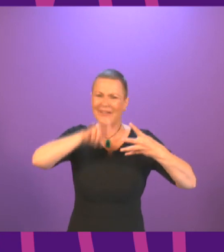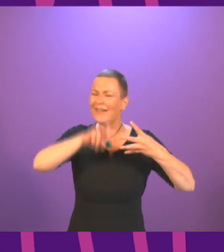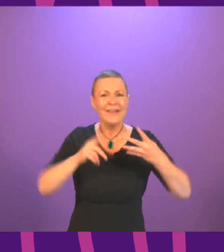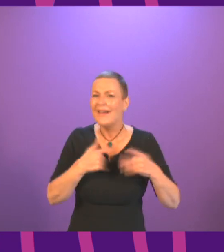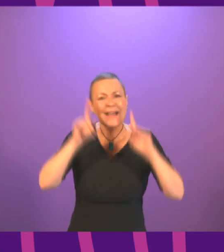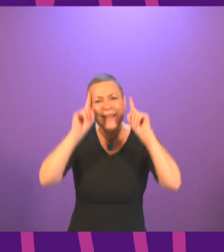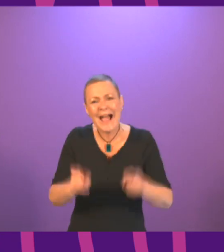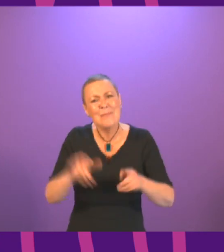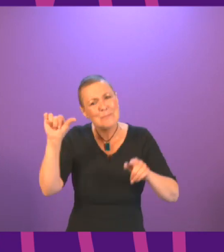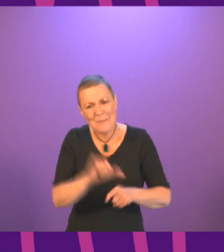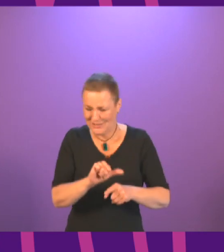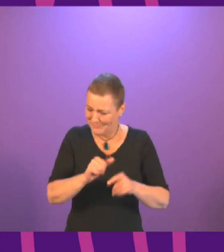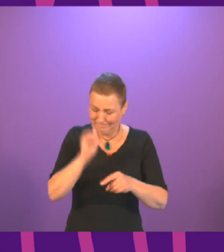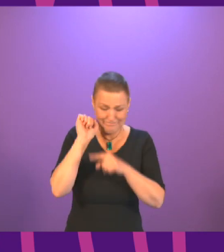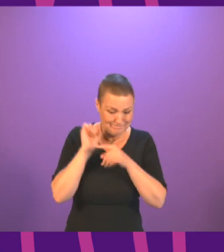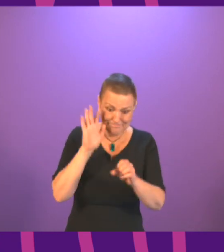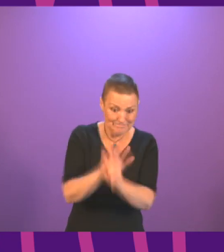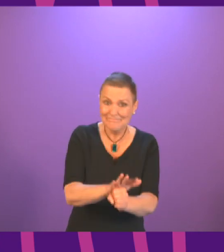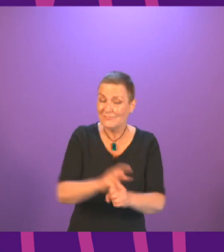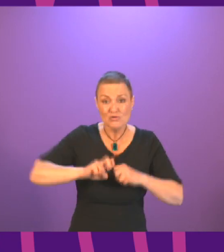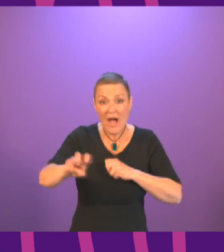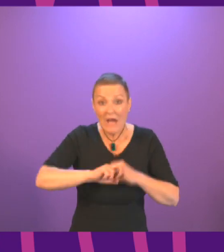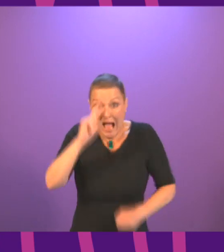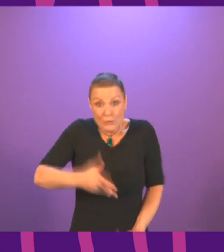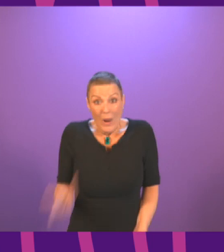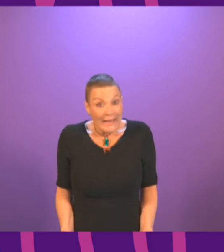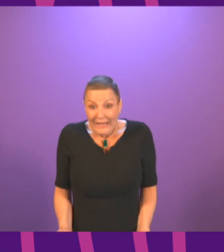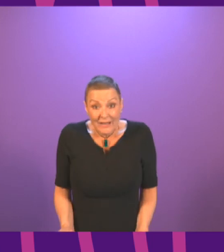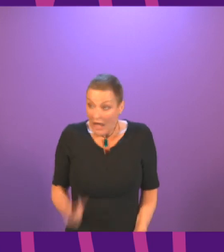we have travel restrictions as part of that. I do not like that, and I am sure that not